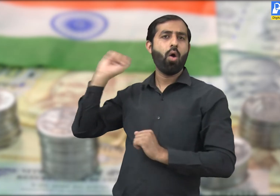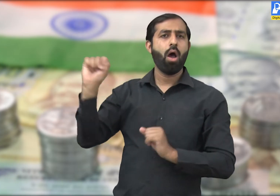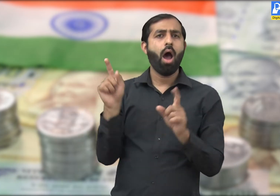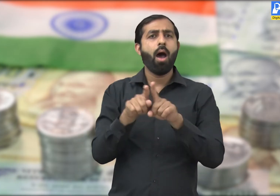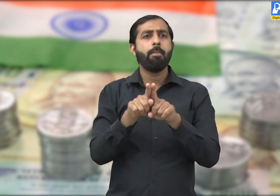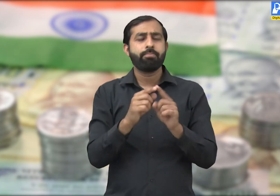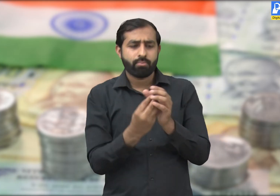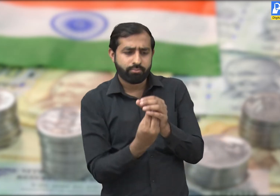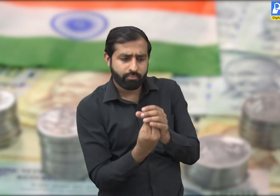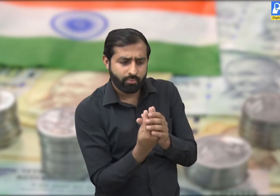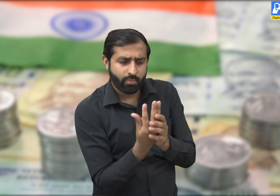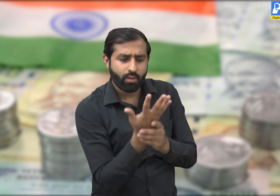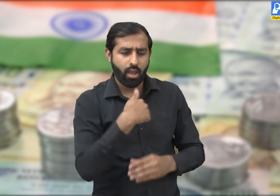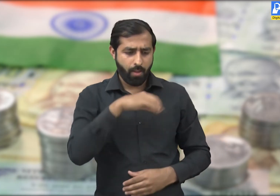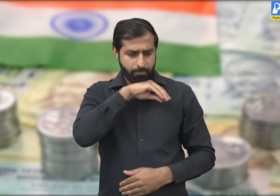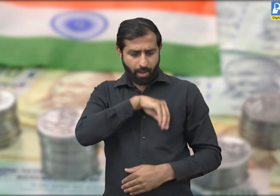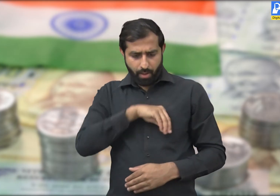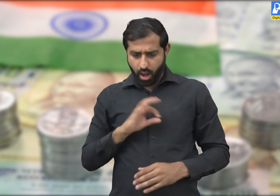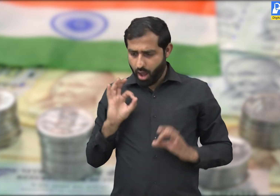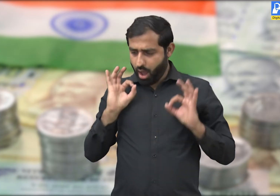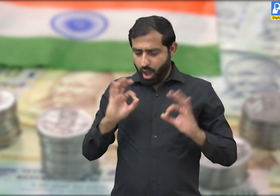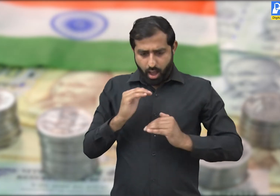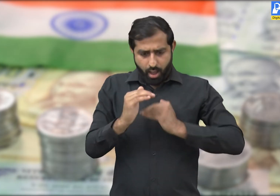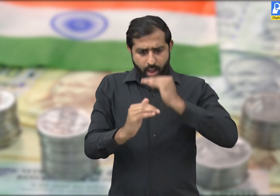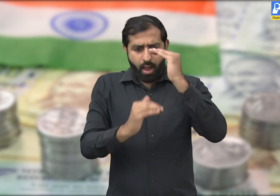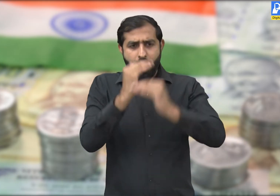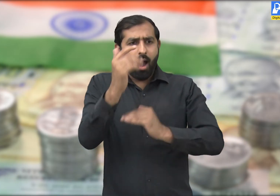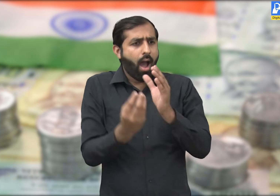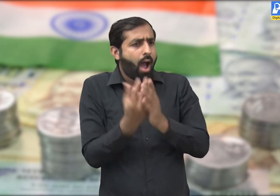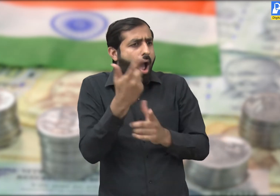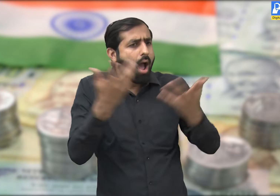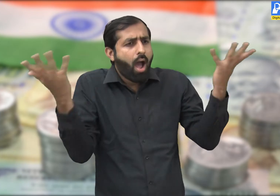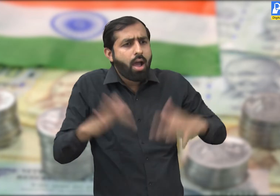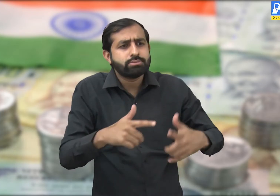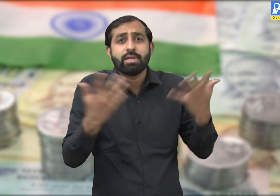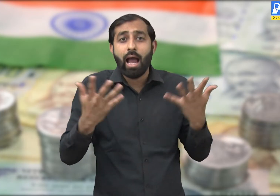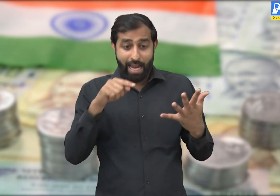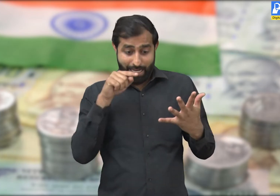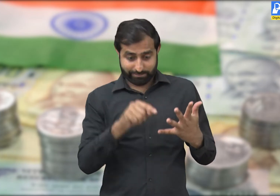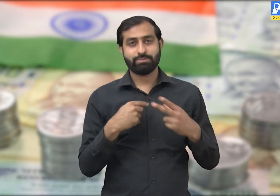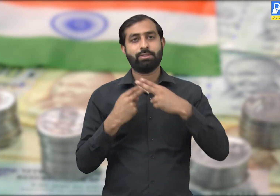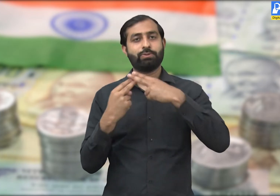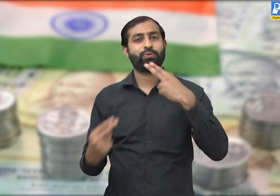chain that links every activity and due to economic growth which is earning better profits.